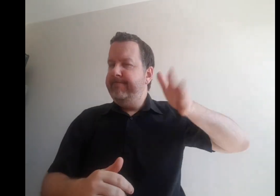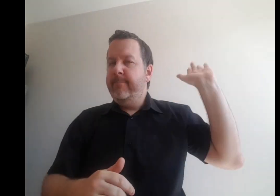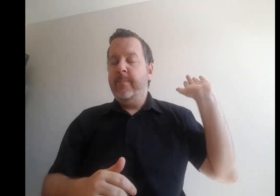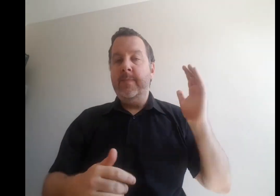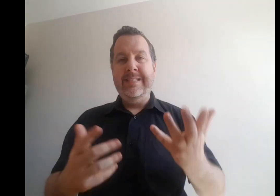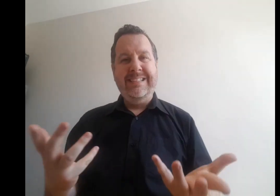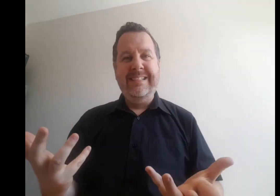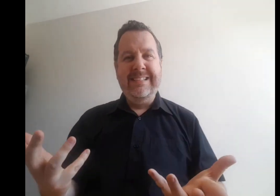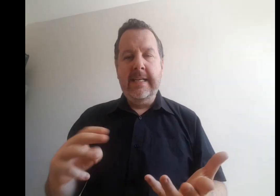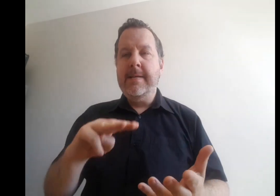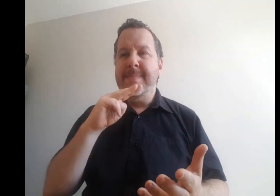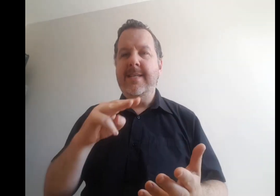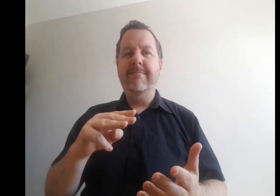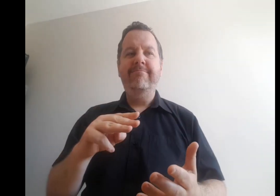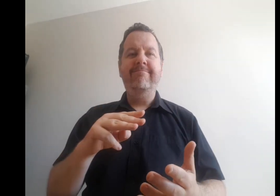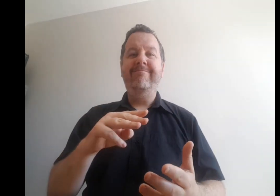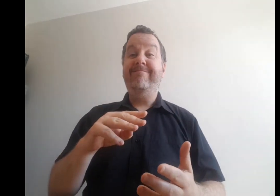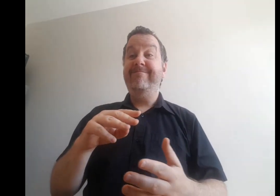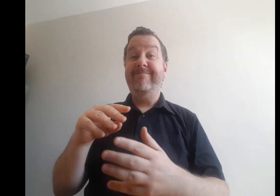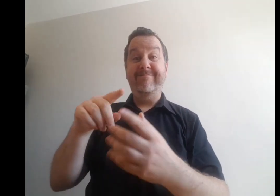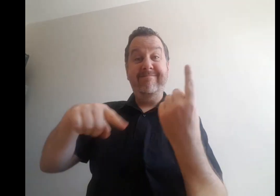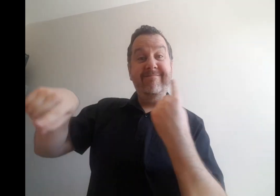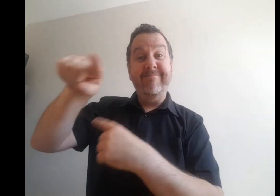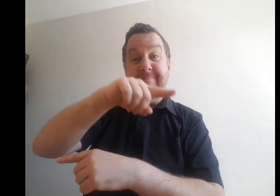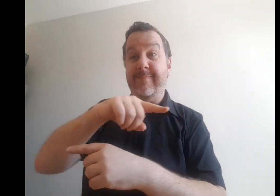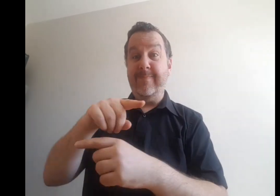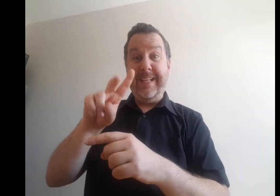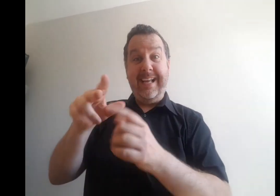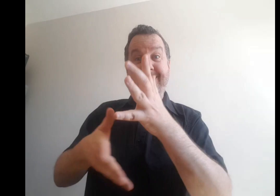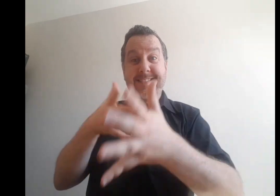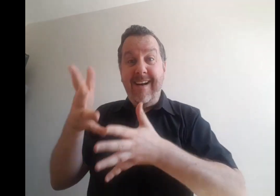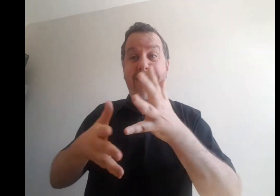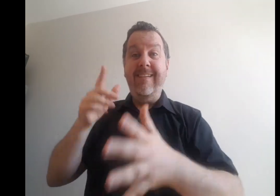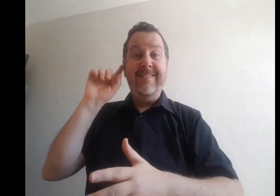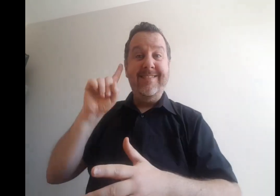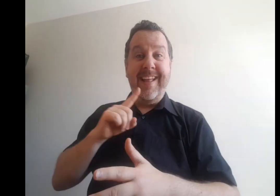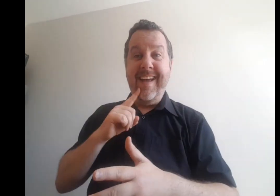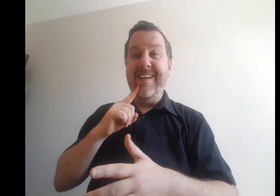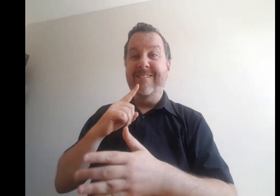So, she lost the support of the network of people who can use her language -